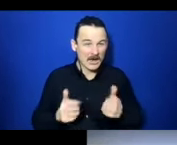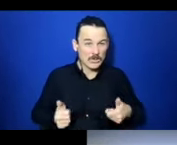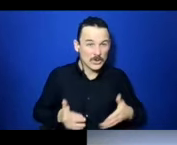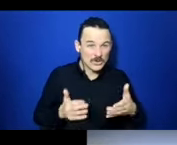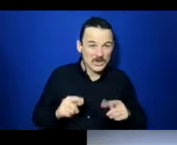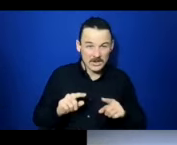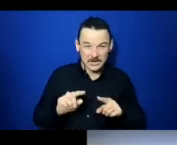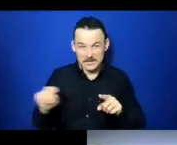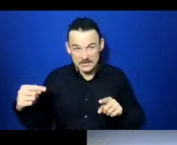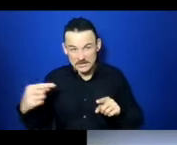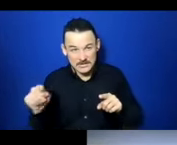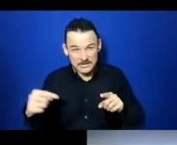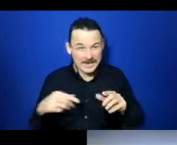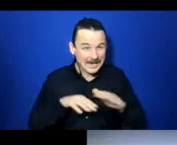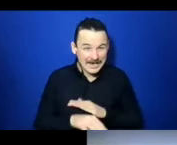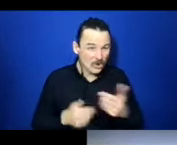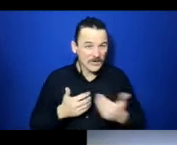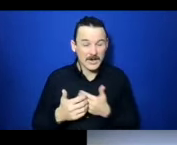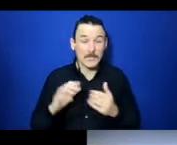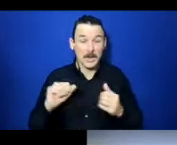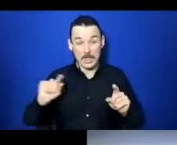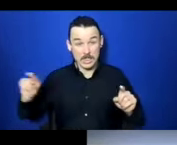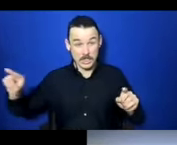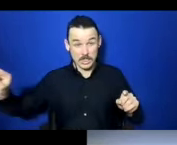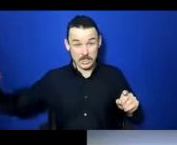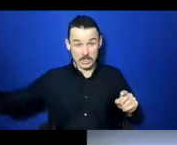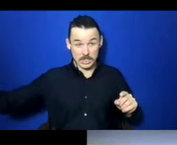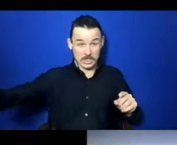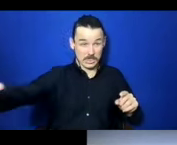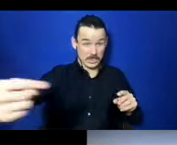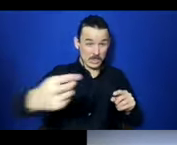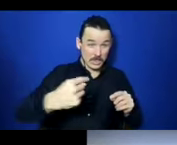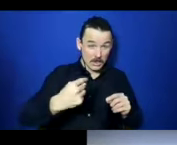people with vision impairment it's it's impossible unless you've got somebody who's sighted with you.